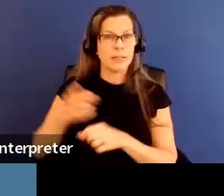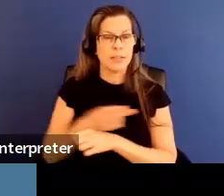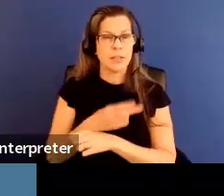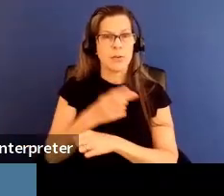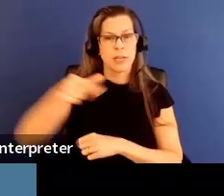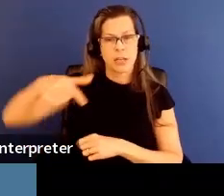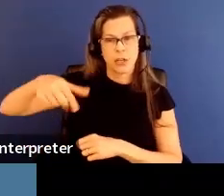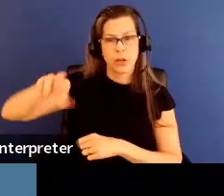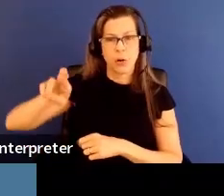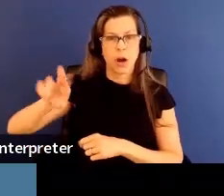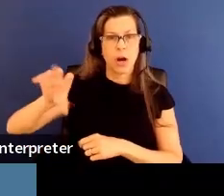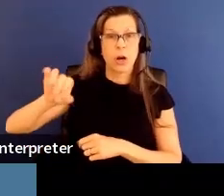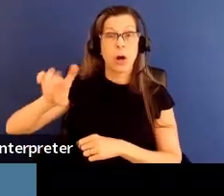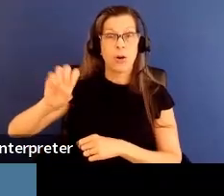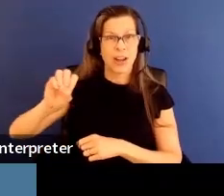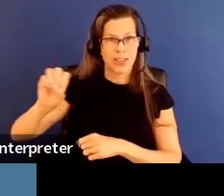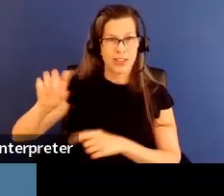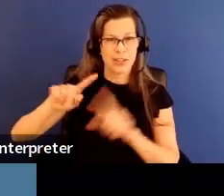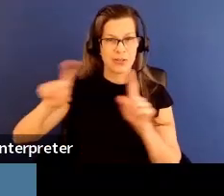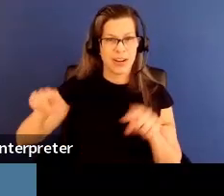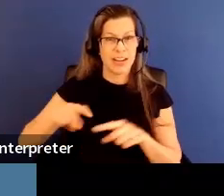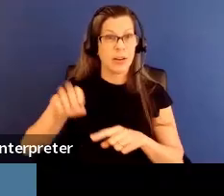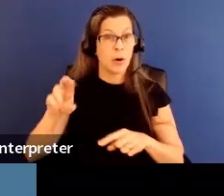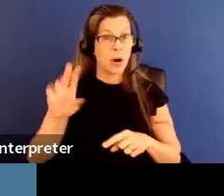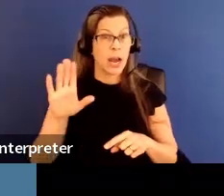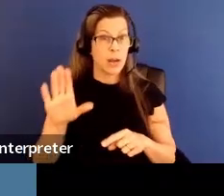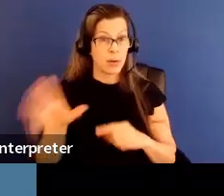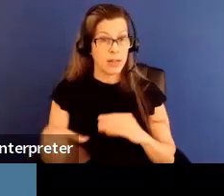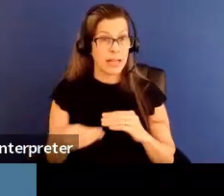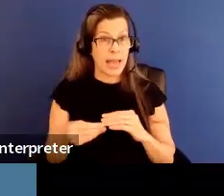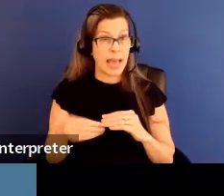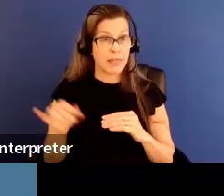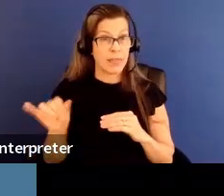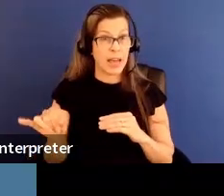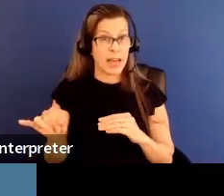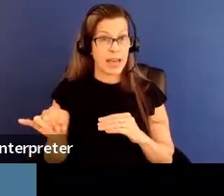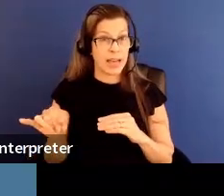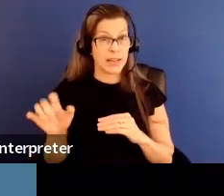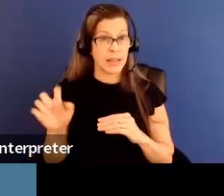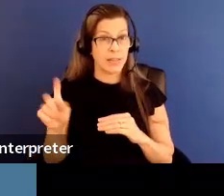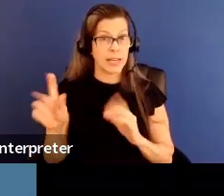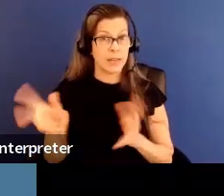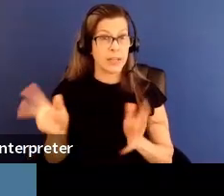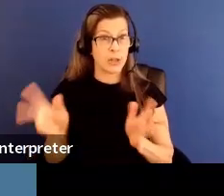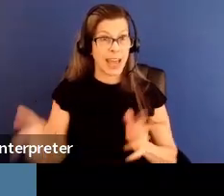for joining us for this Understanding Ableism webinar on medications and access. Before we